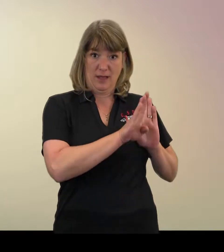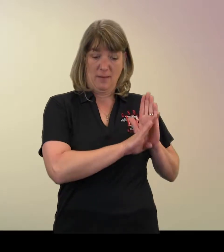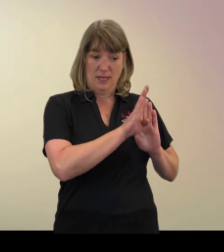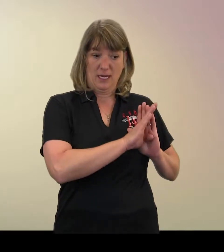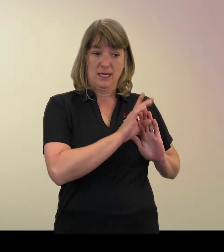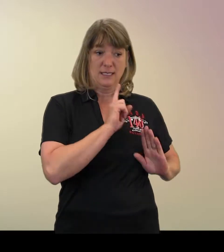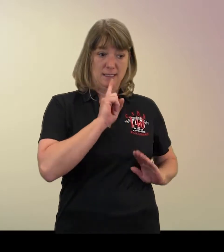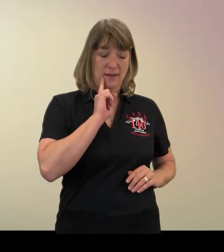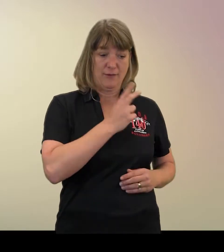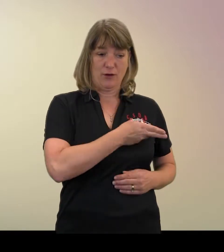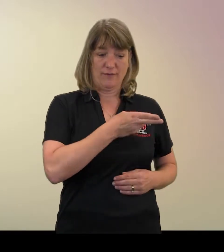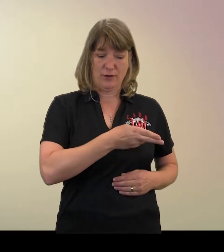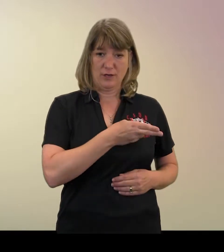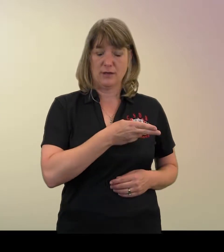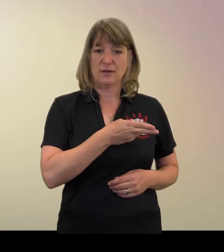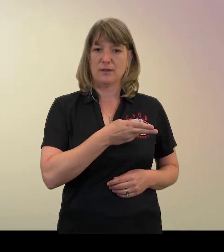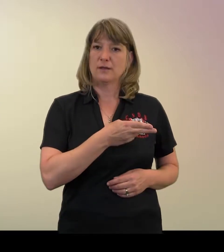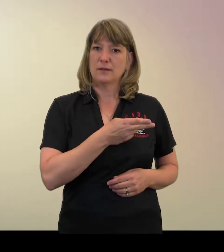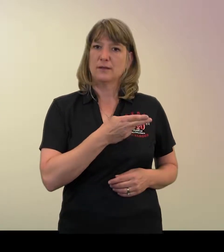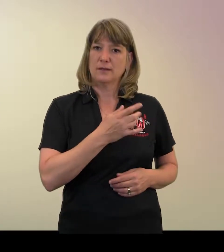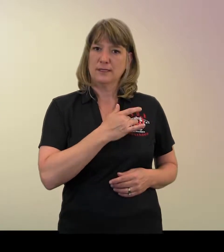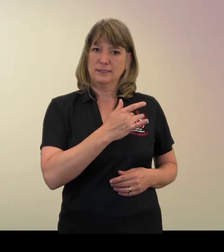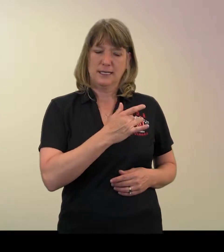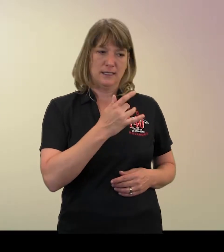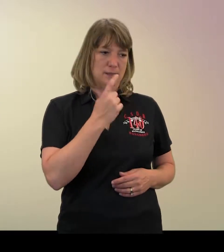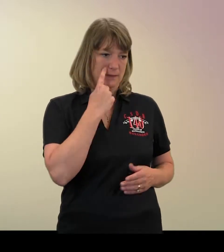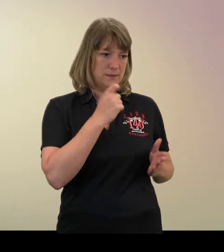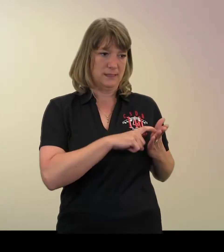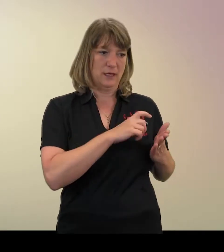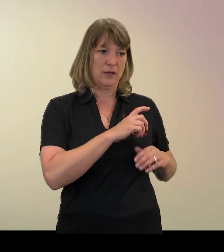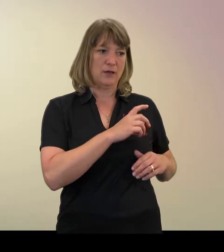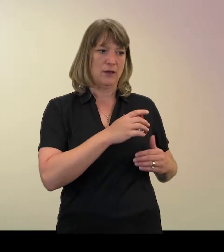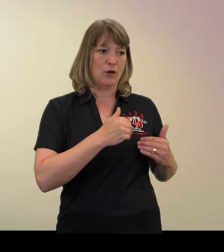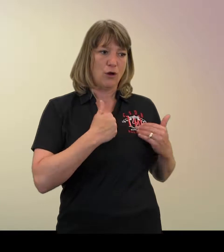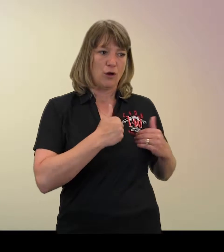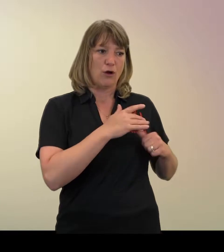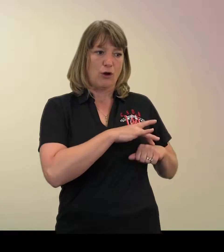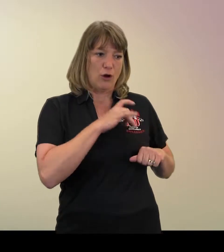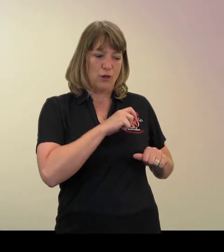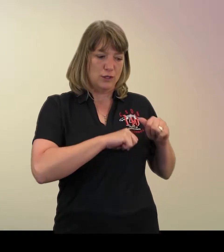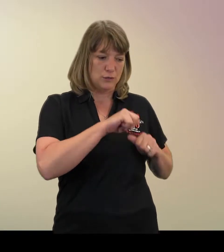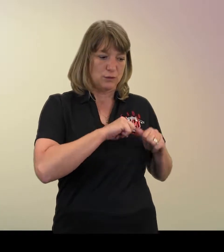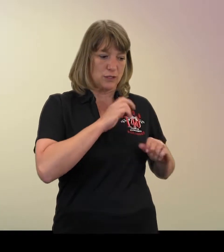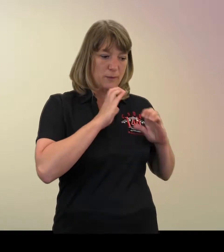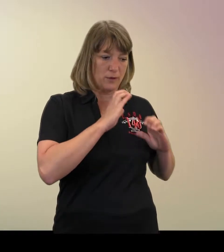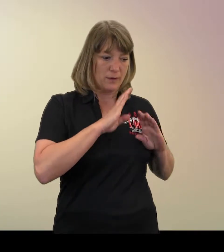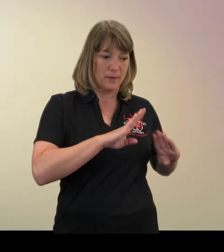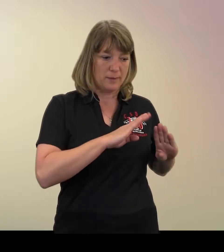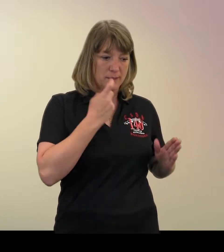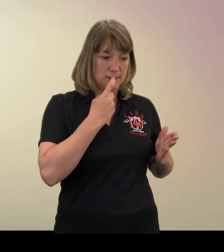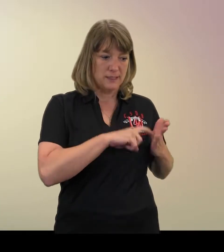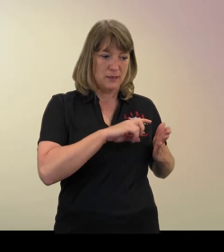who are deaf and hard of hearing, we usually see those early social communicative behaviors that indicate